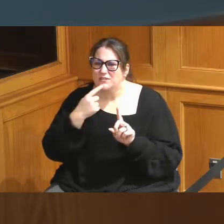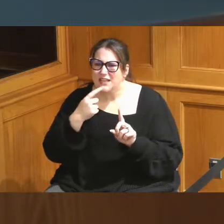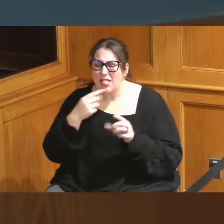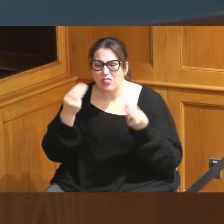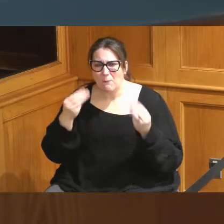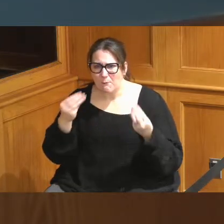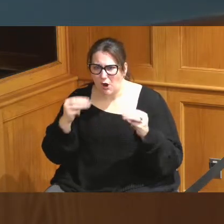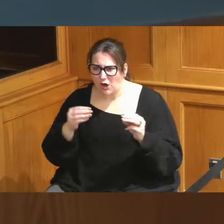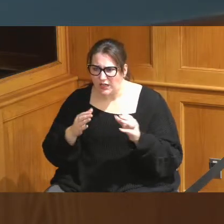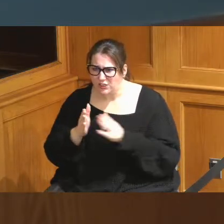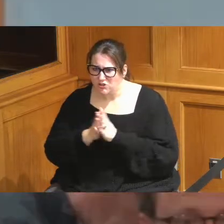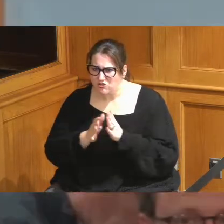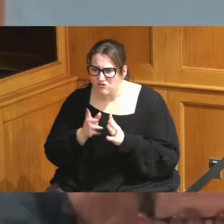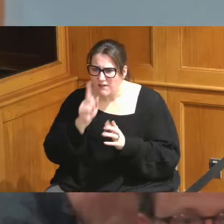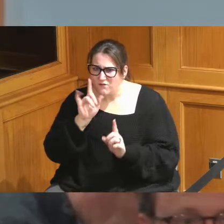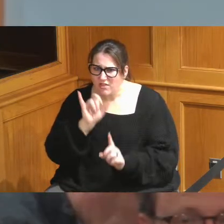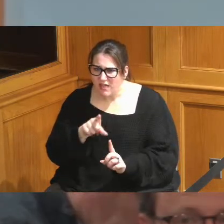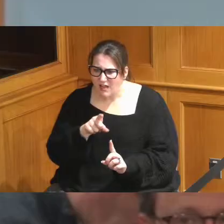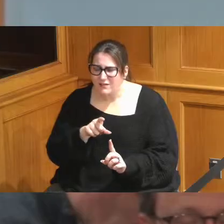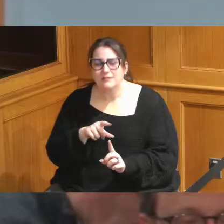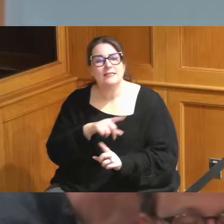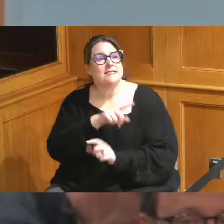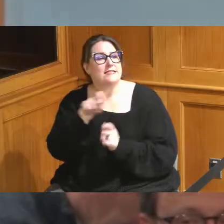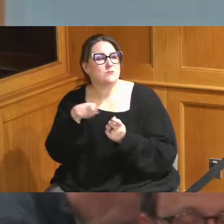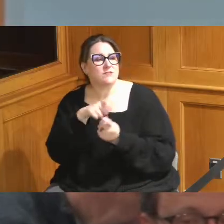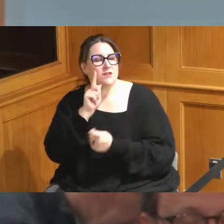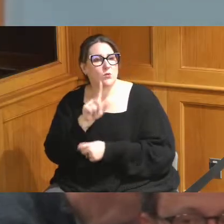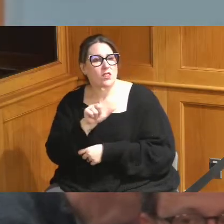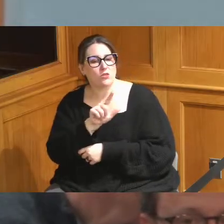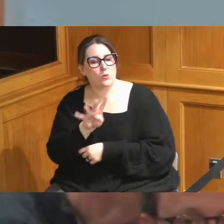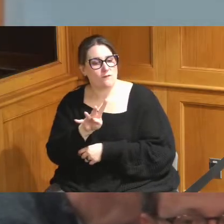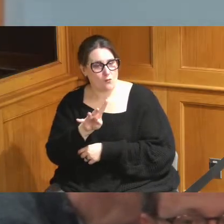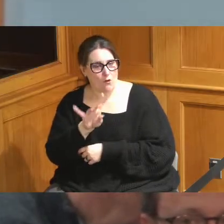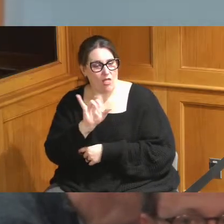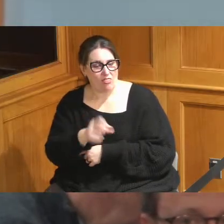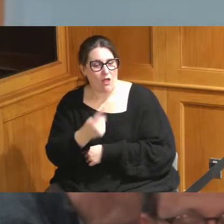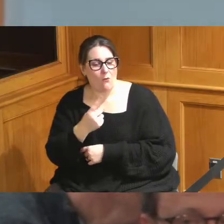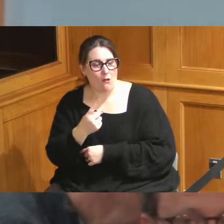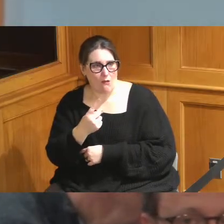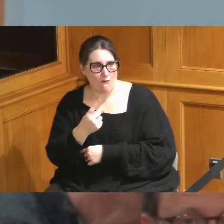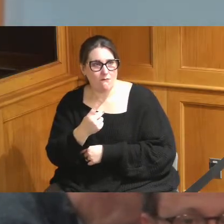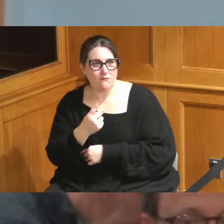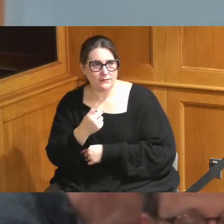Yeah. And the location specifically over lot 24 with that with that tower there. it's it provides